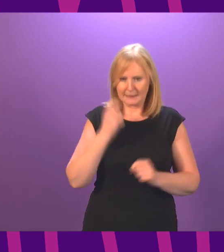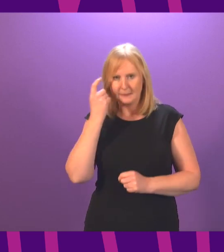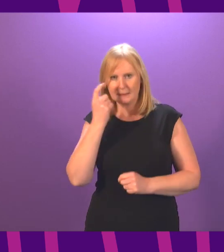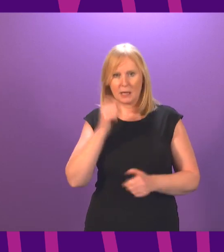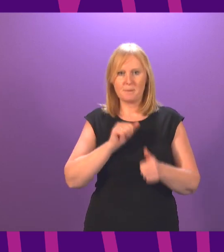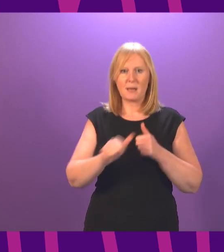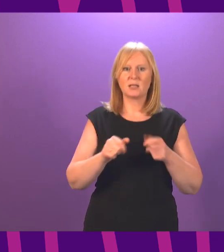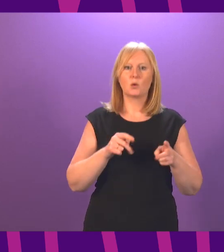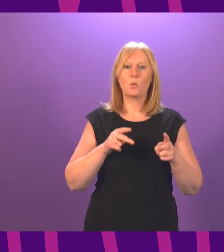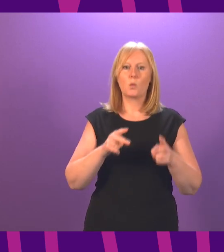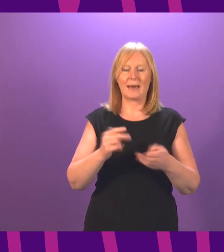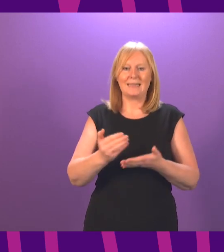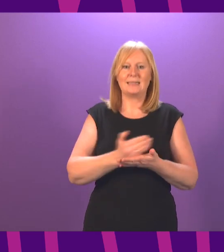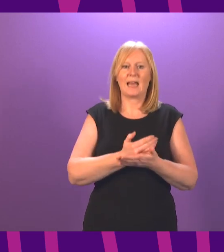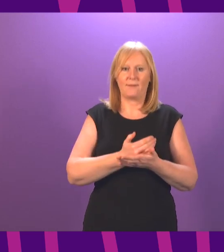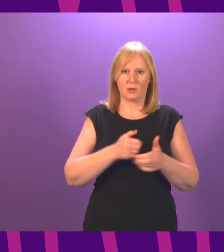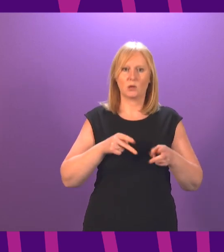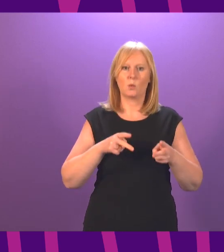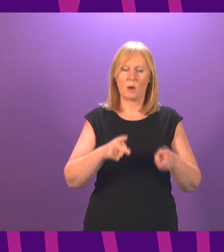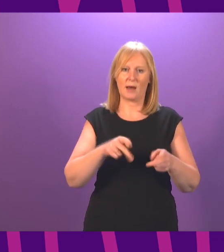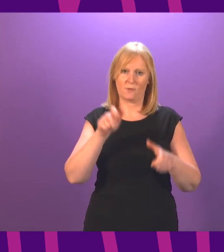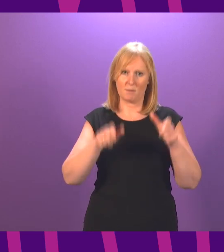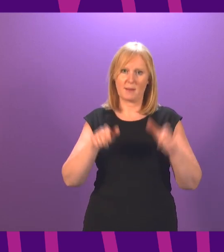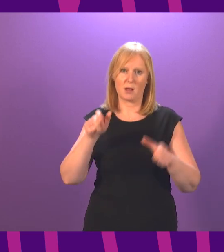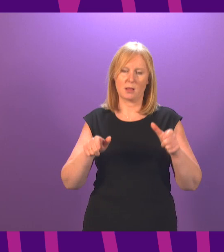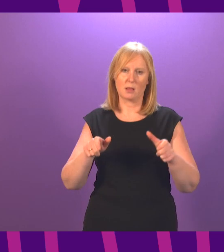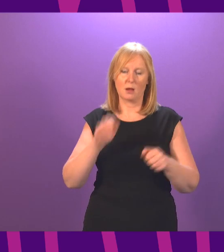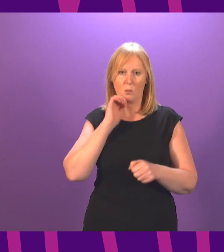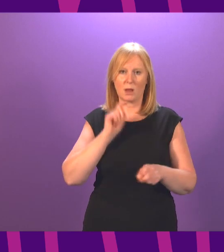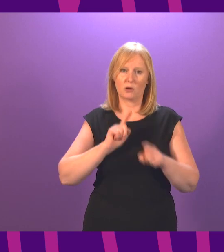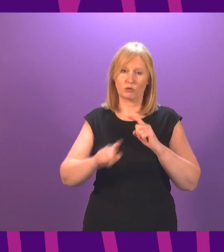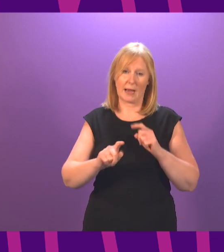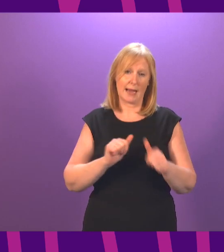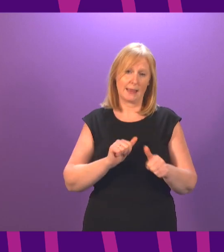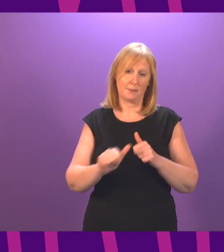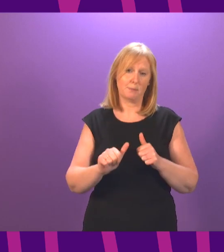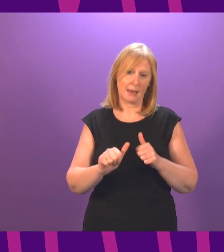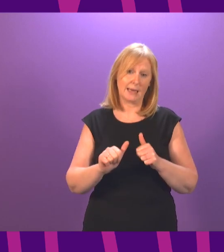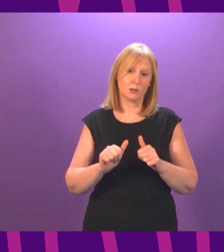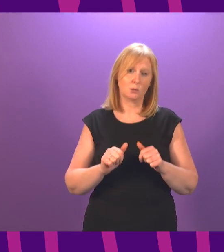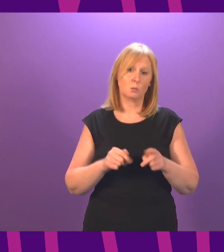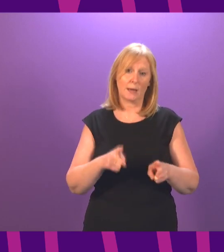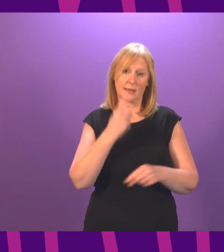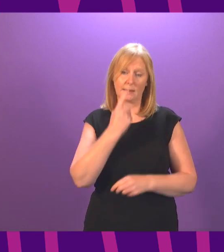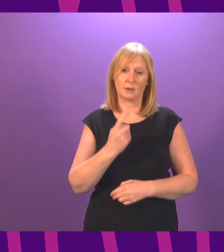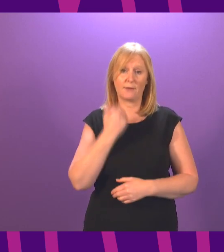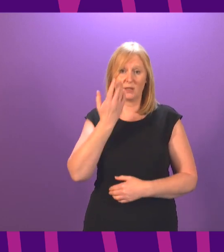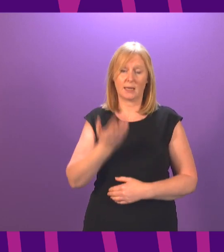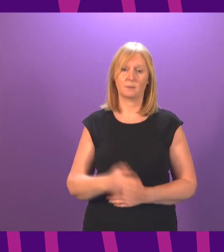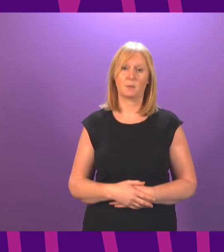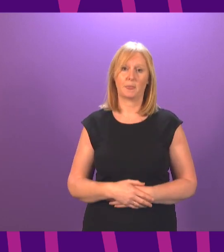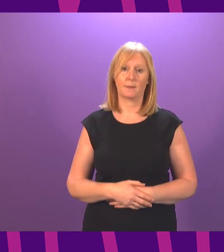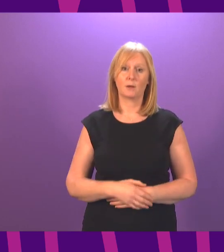outcomes for people. We will try to do that as best and as well as we can every day. In